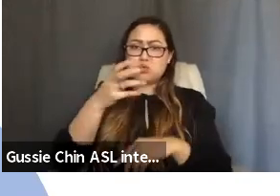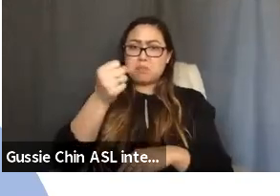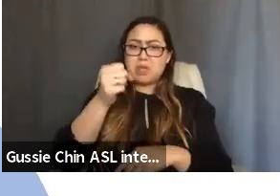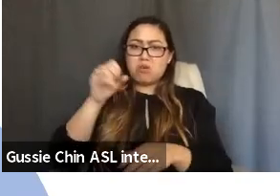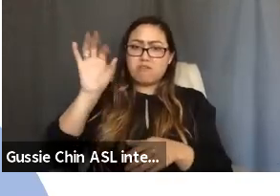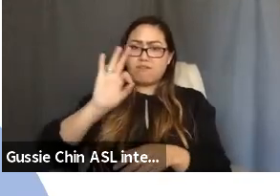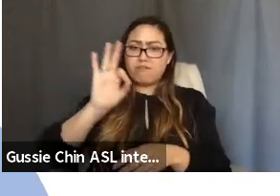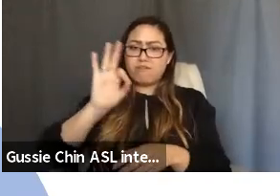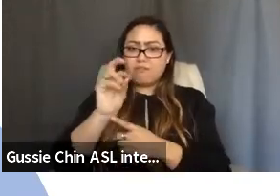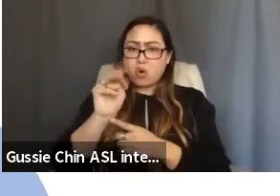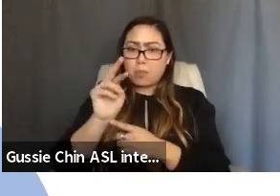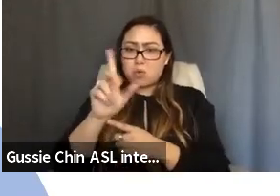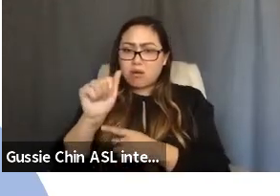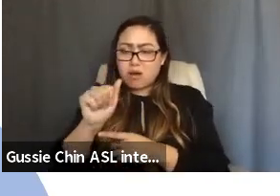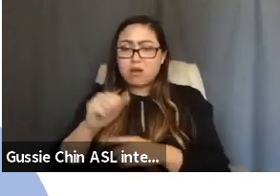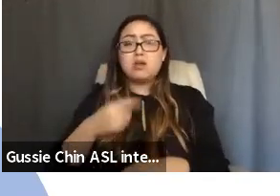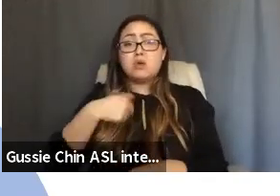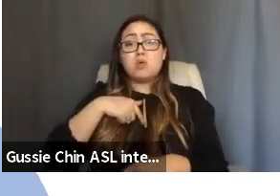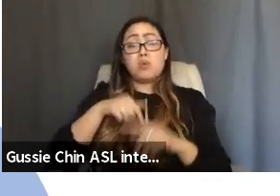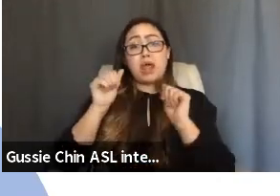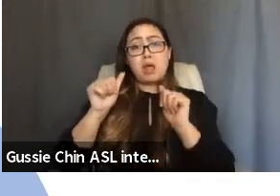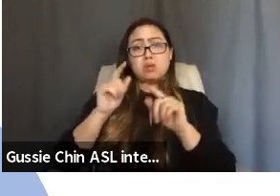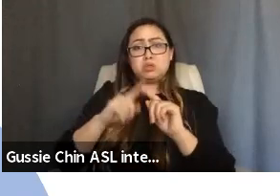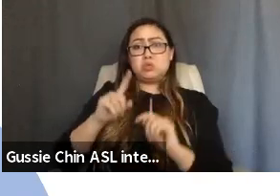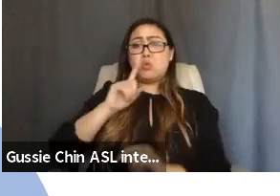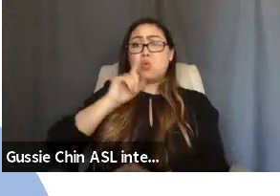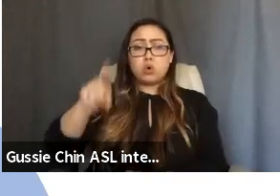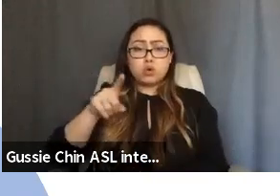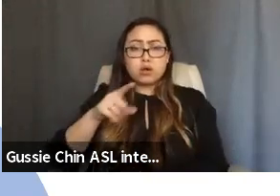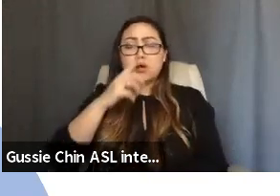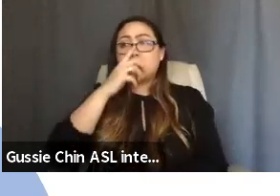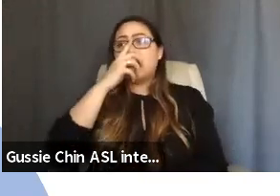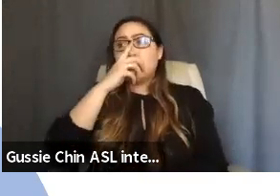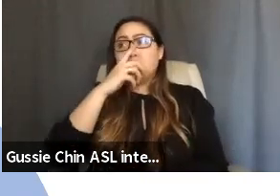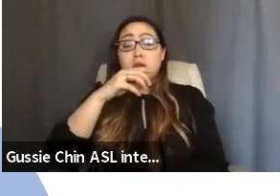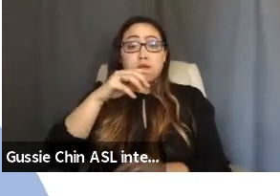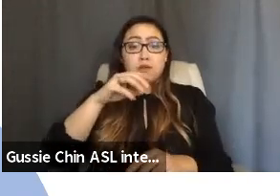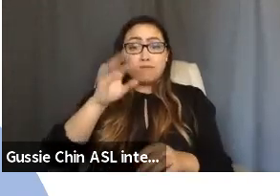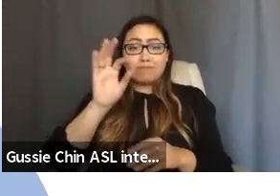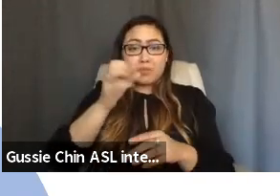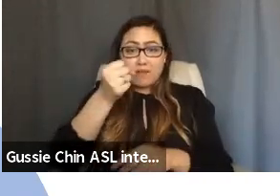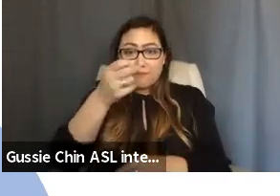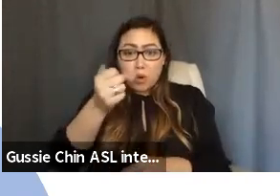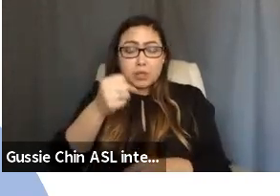order over $3 million worth of diapers, formula and wipes to distribute amongst family resource